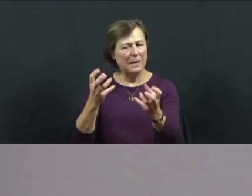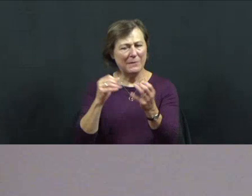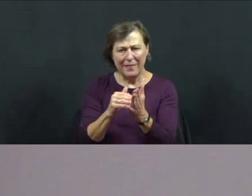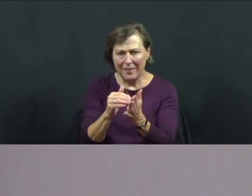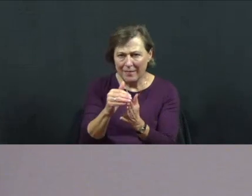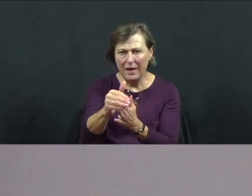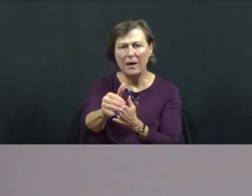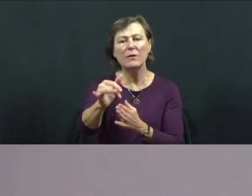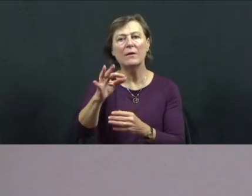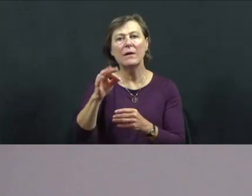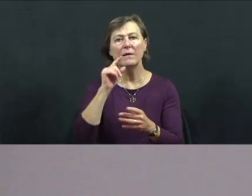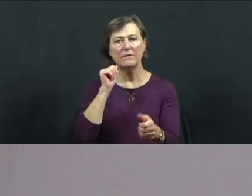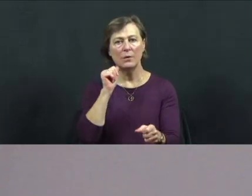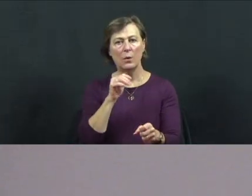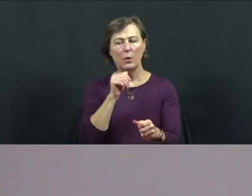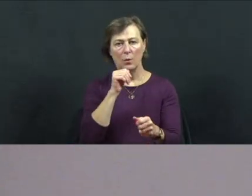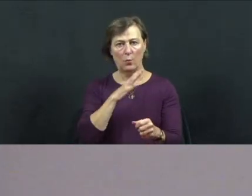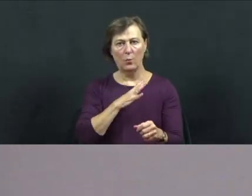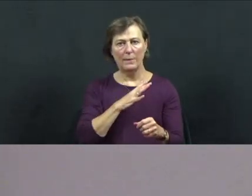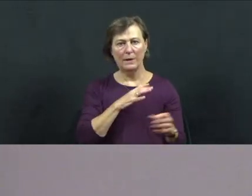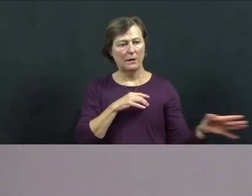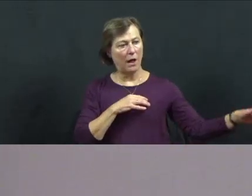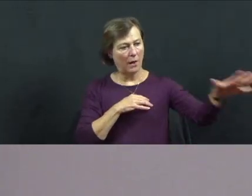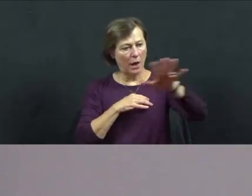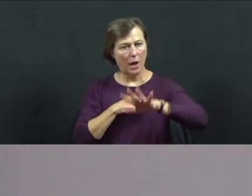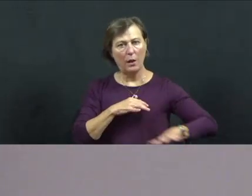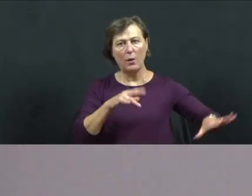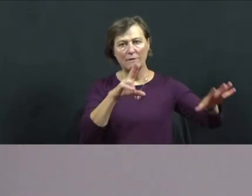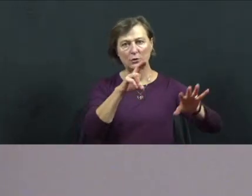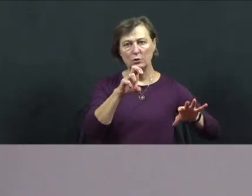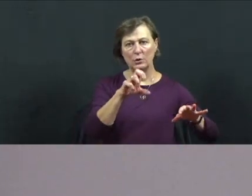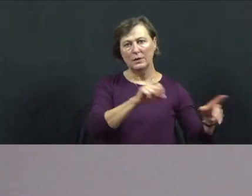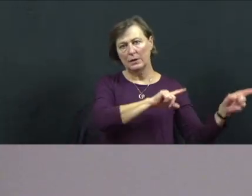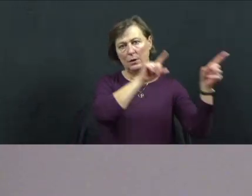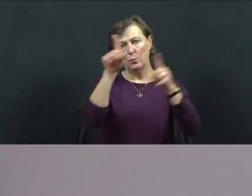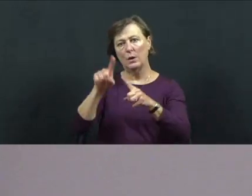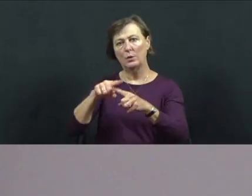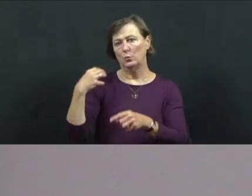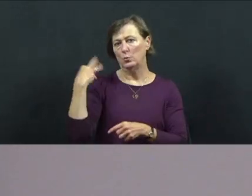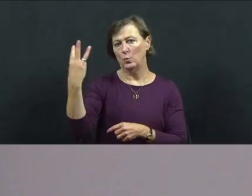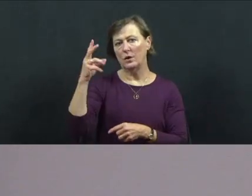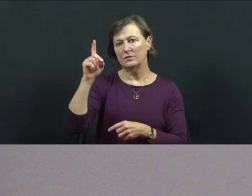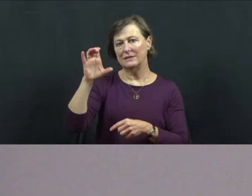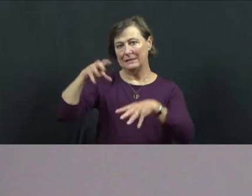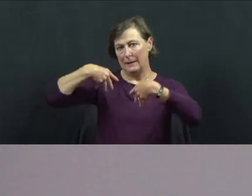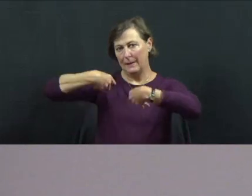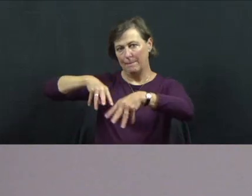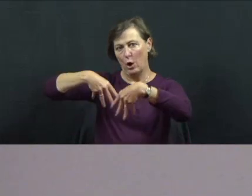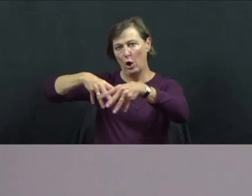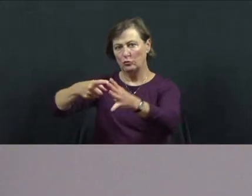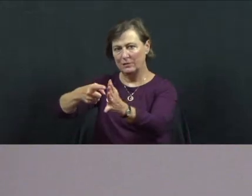marched in Washington D.C., demanding suffrage. Many were arrested,